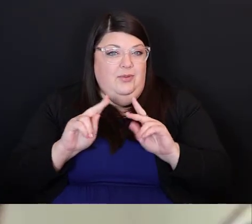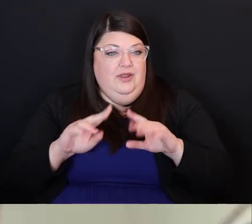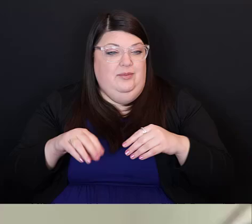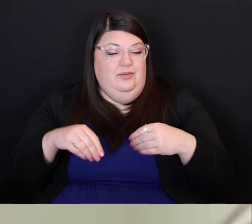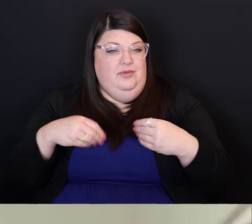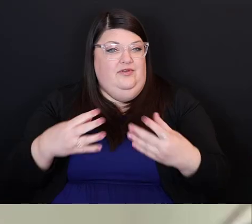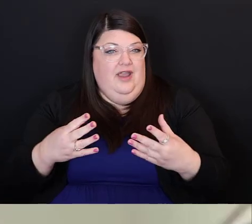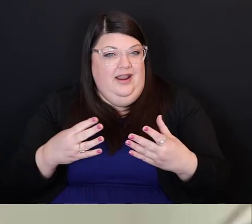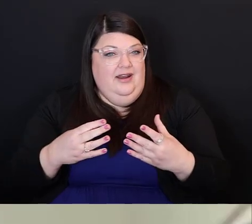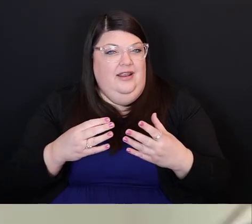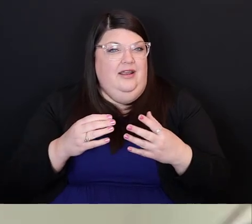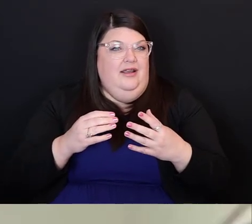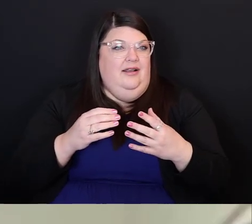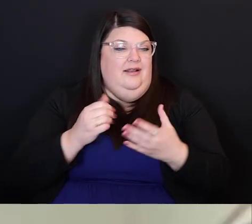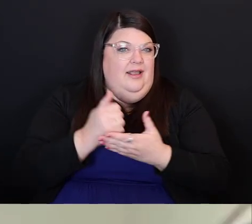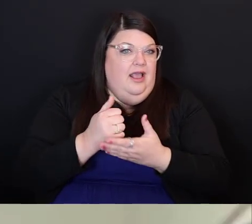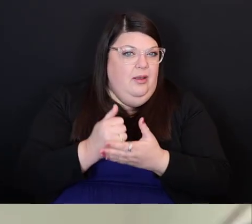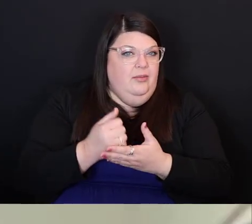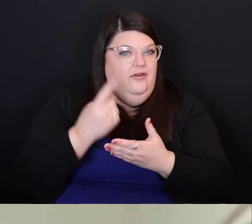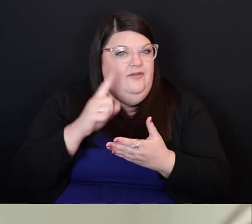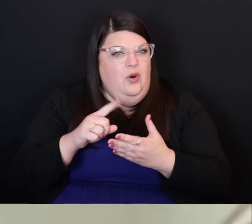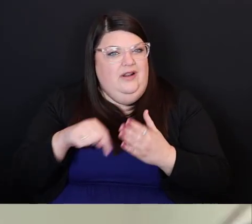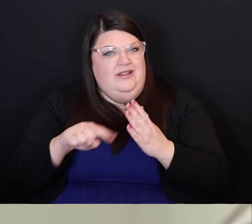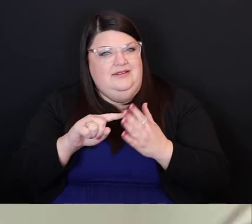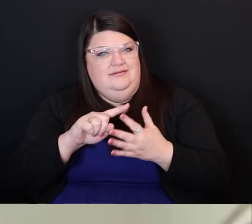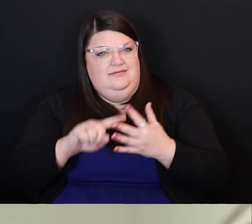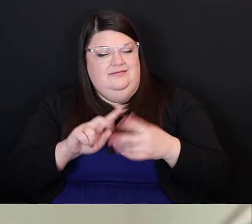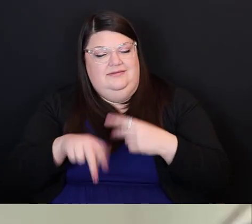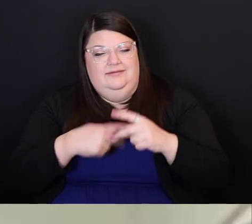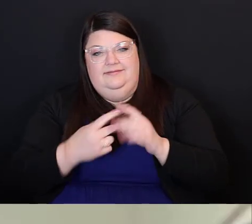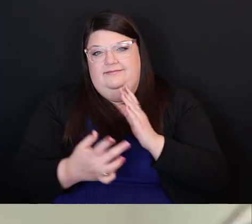The other part of this equation is tech companies and the devices that they make.